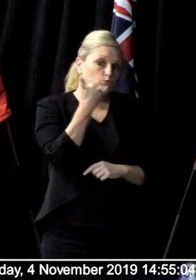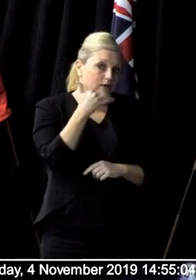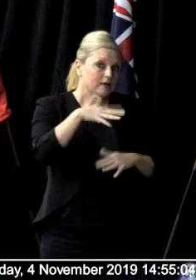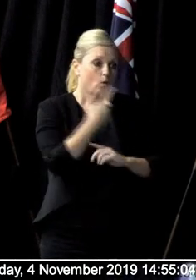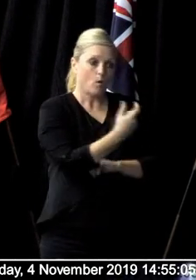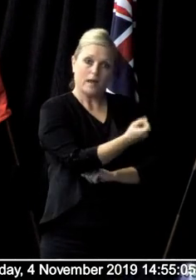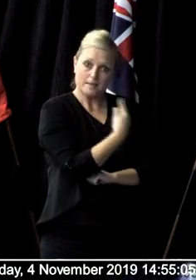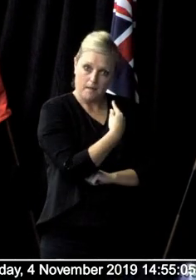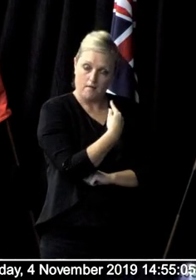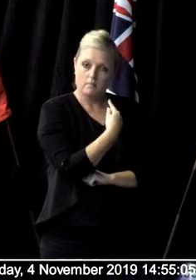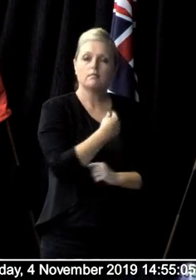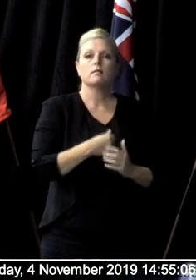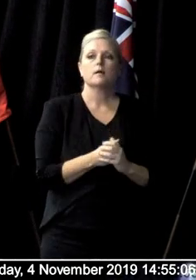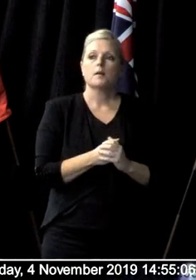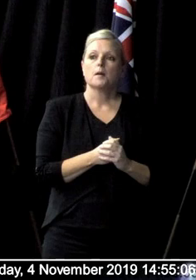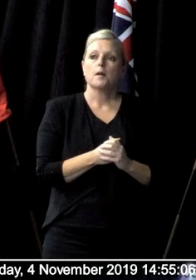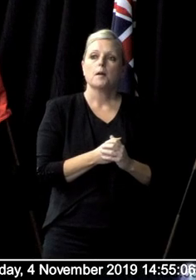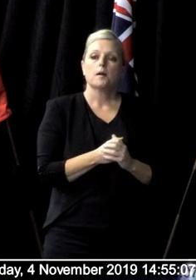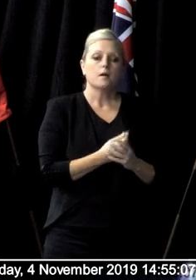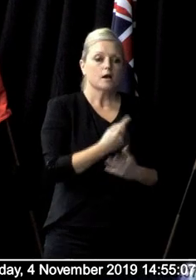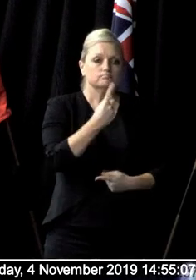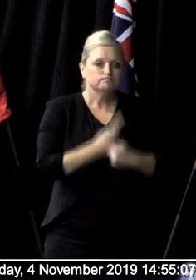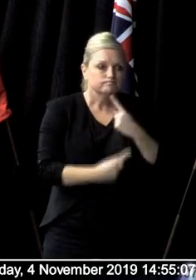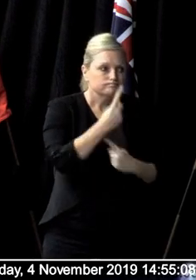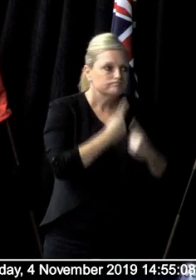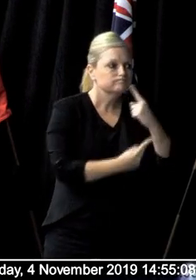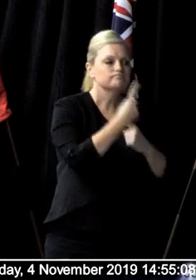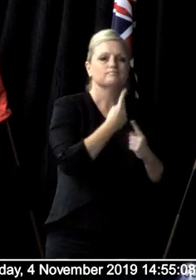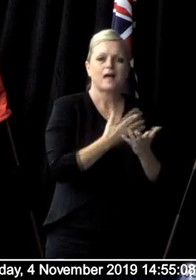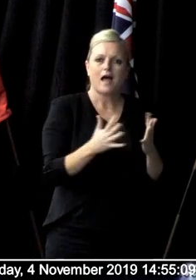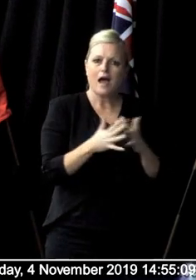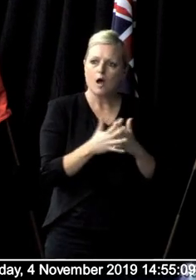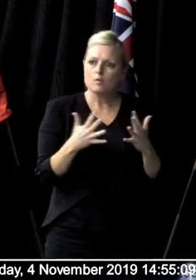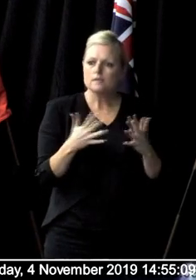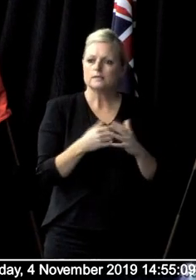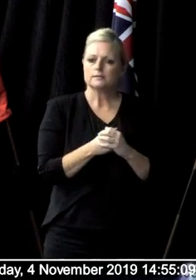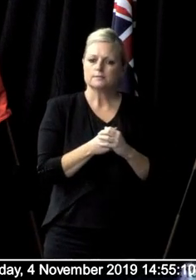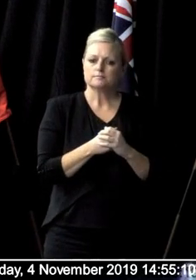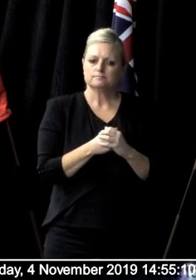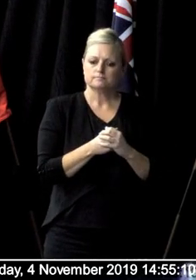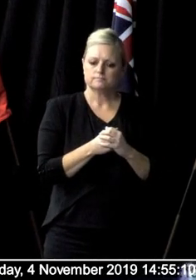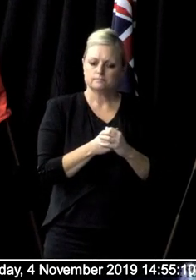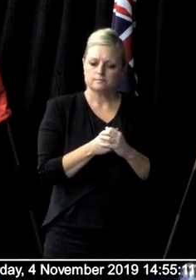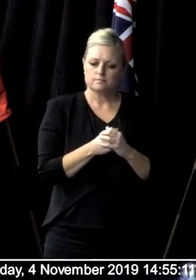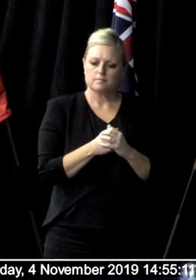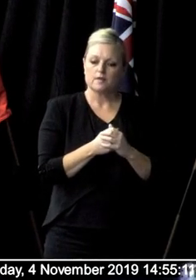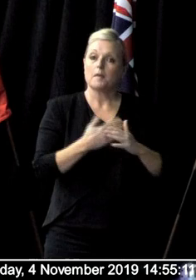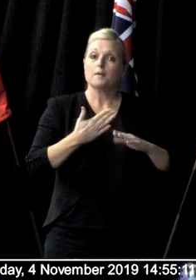Some of the reports are reports that have been made in workshops that we’ve held,